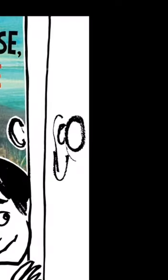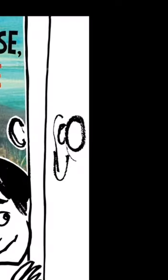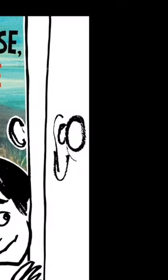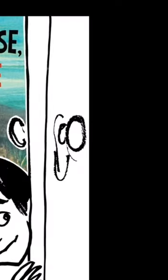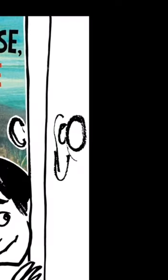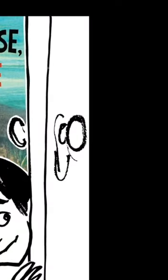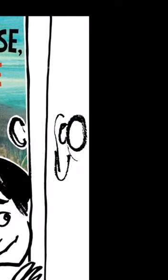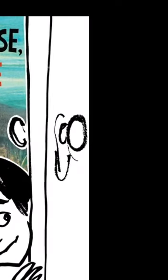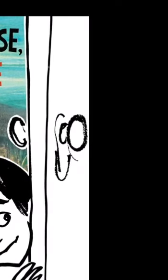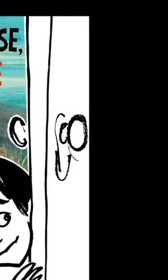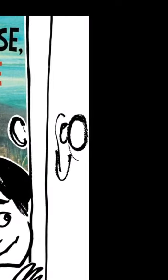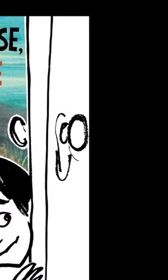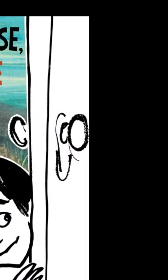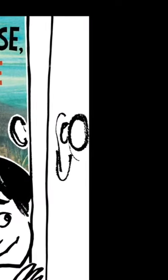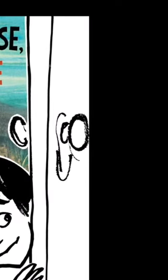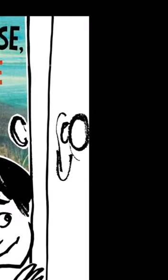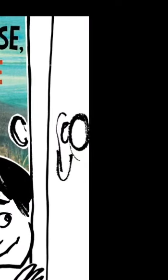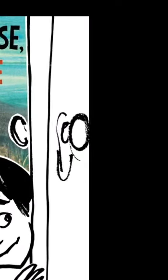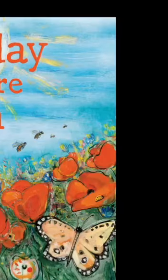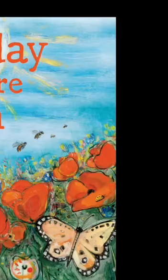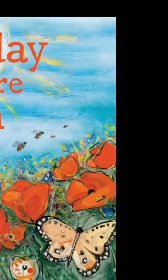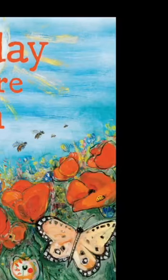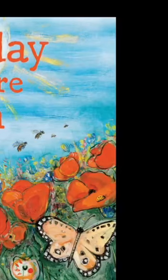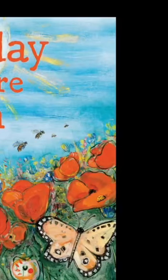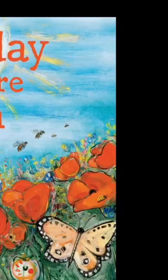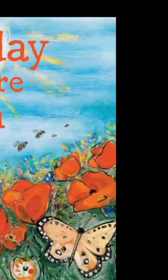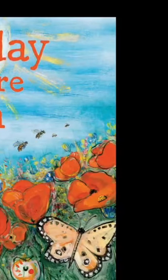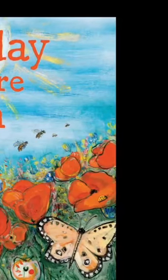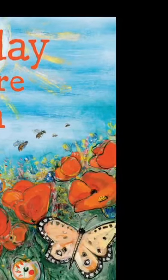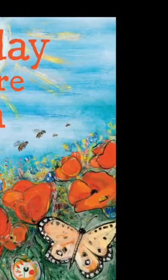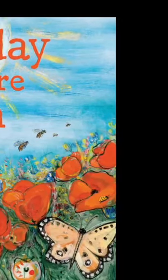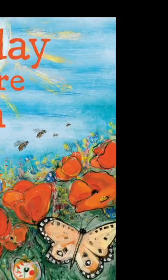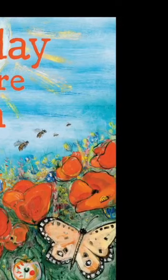both here and around the world.